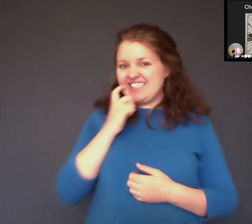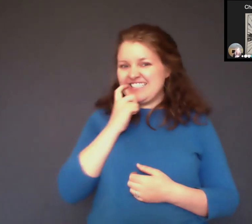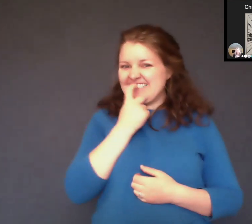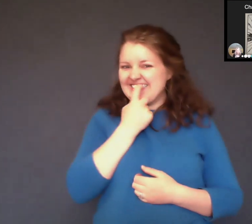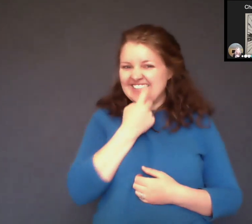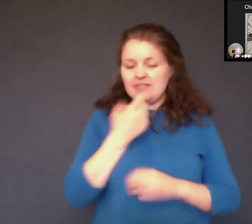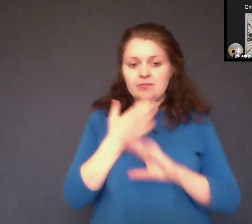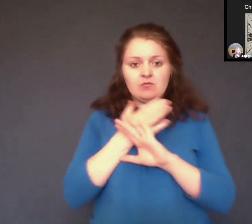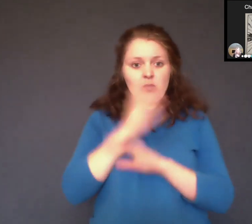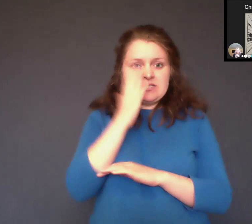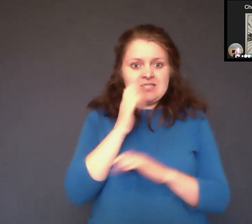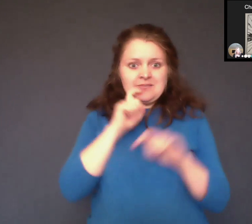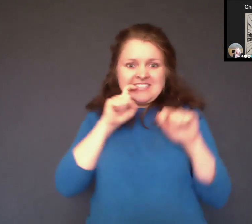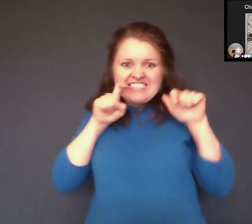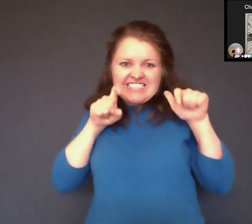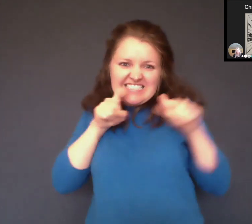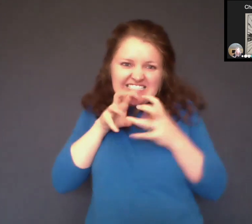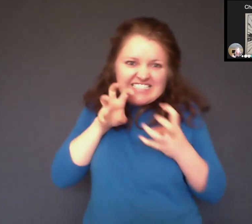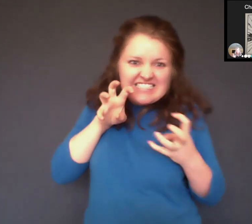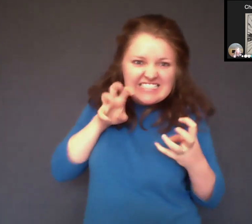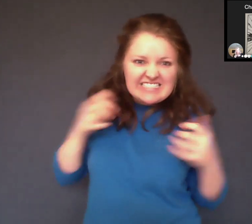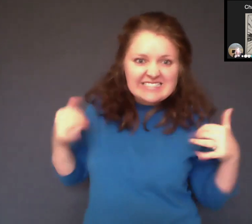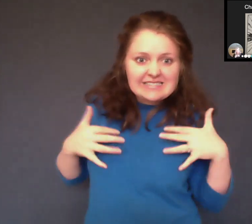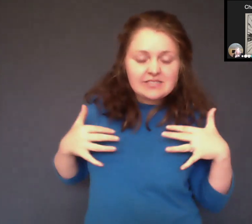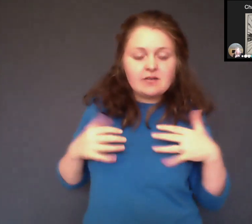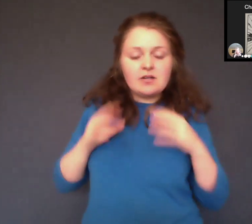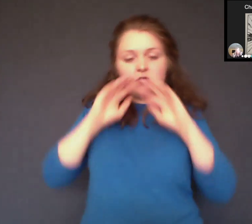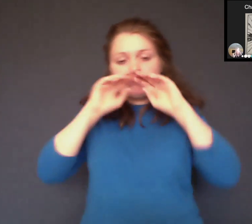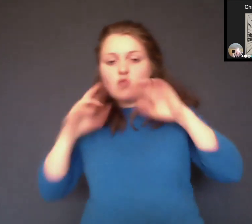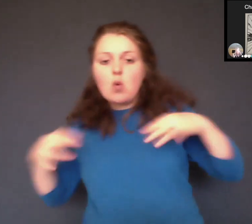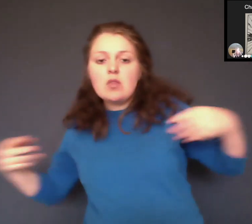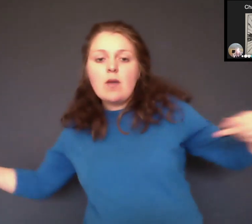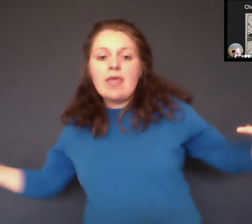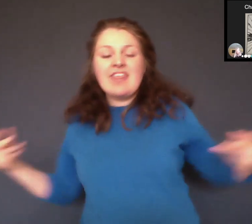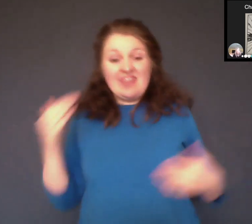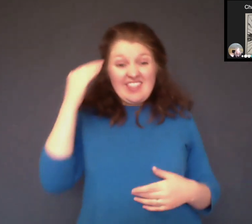fearsome moments before rolled away into the darkness its massive skull shattered